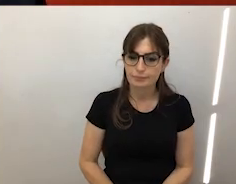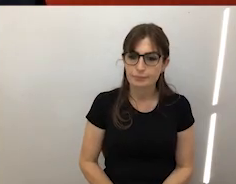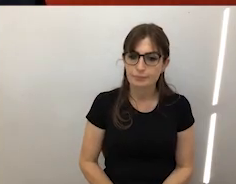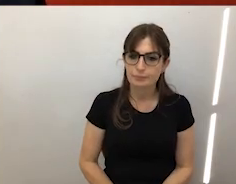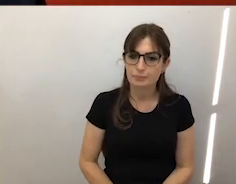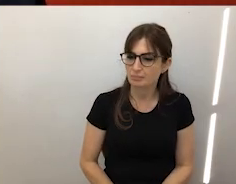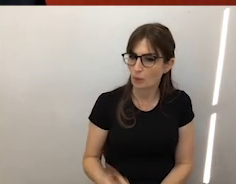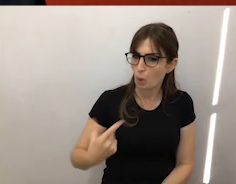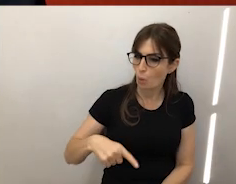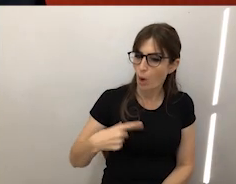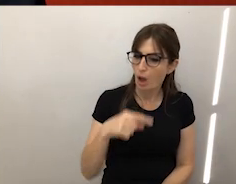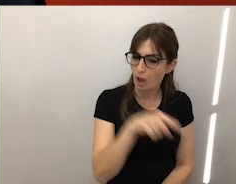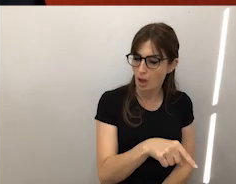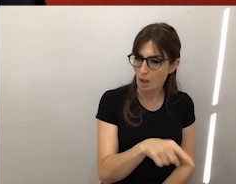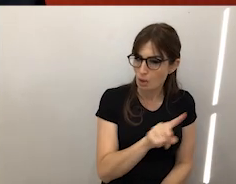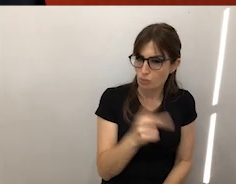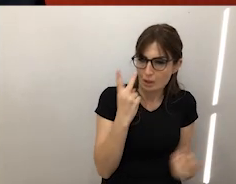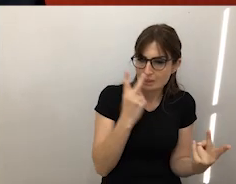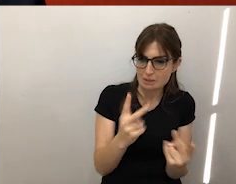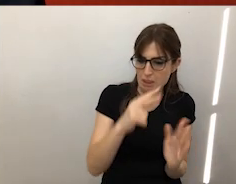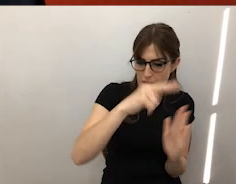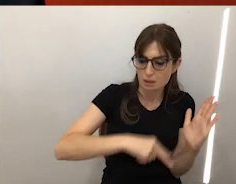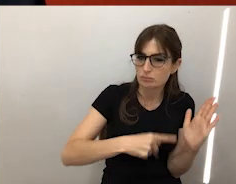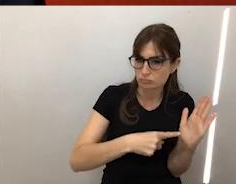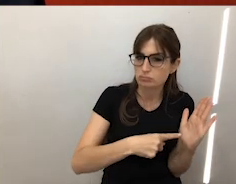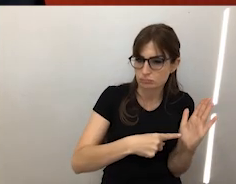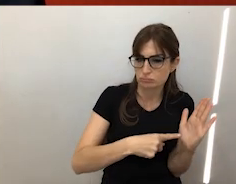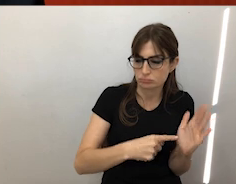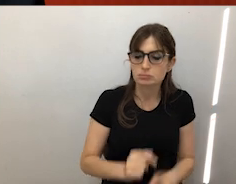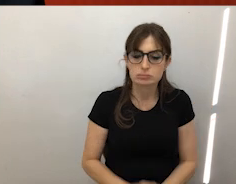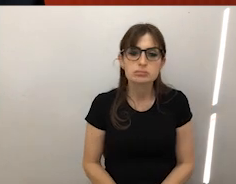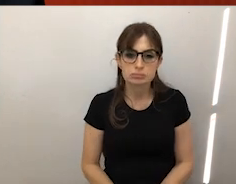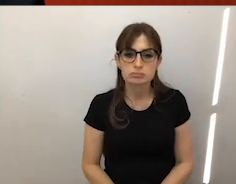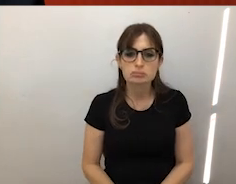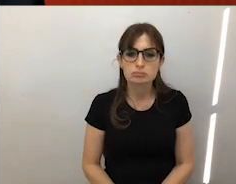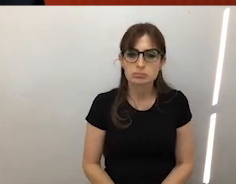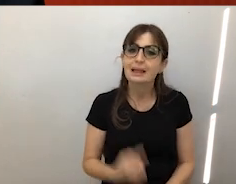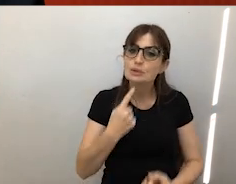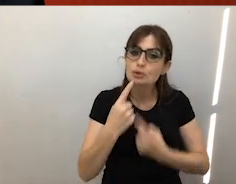So what is the purpose of an income statement and what does it show? The purpose of an income statement is to explain